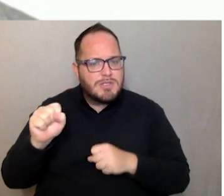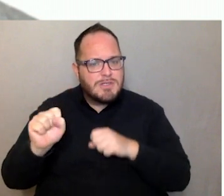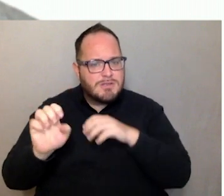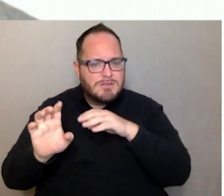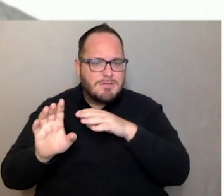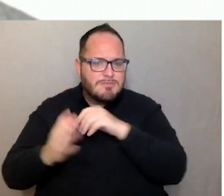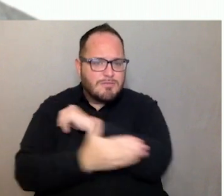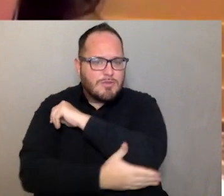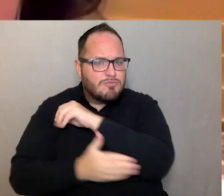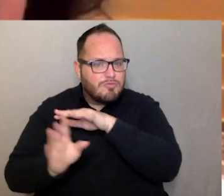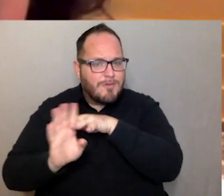UPLIFTING IMMIGRANTS AND REFUGEES IN THE NEW YEAR?